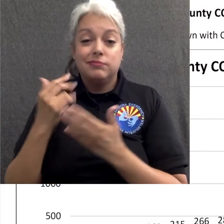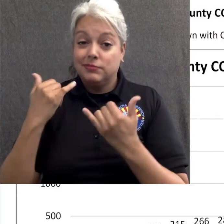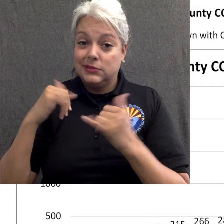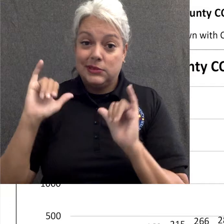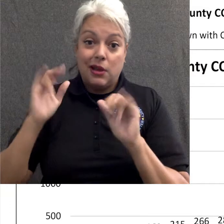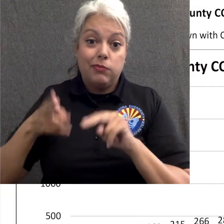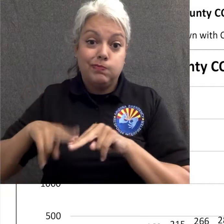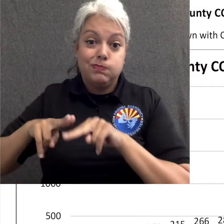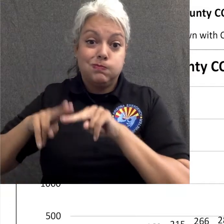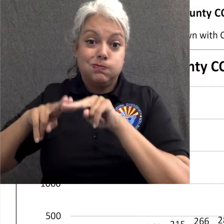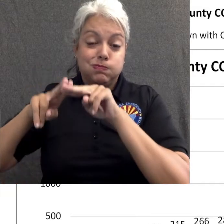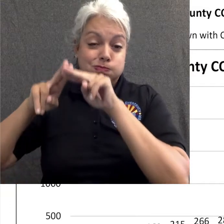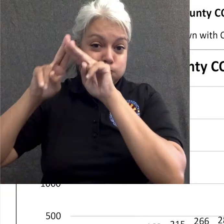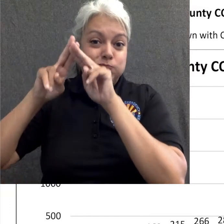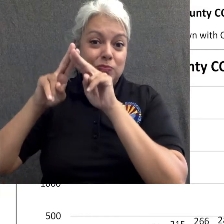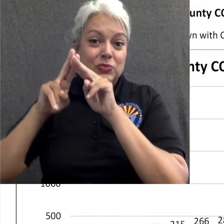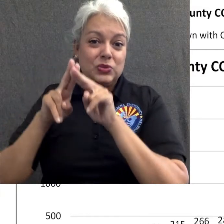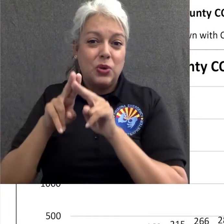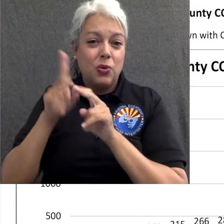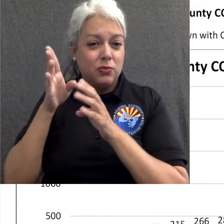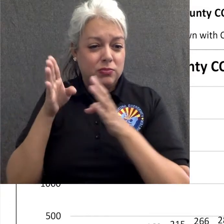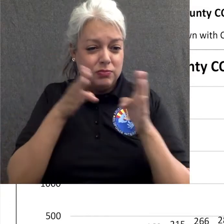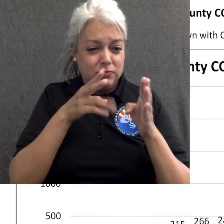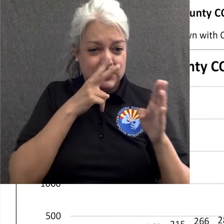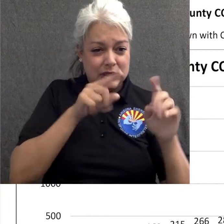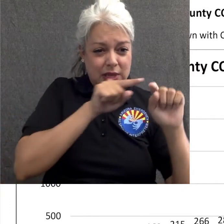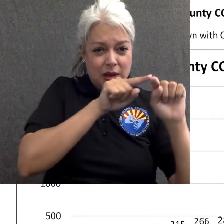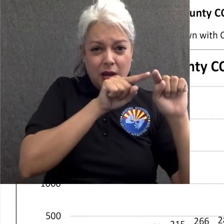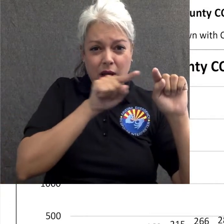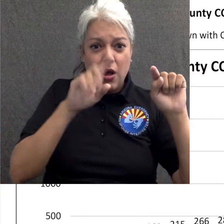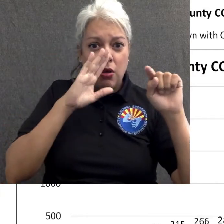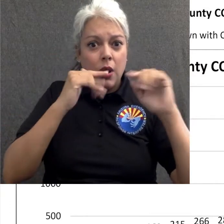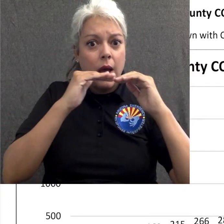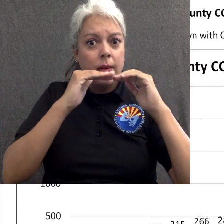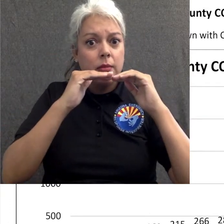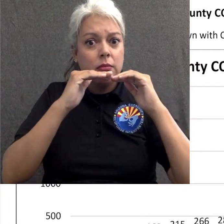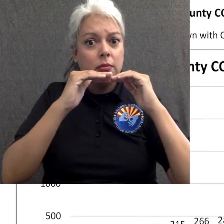and as you see it does look like we may have a little plateau going on here